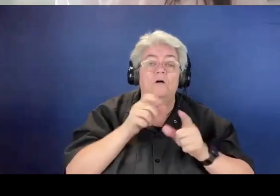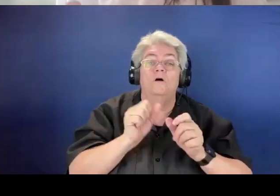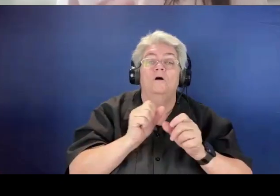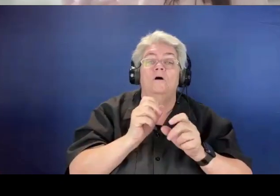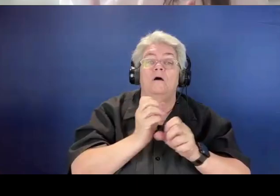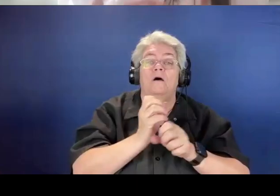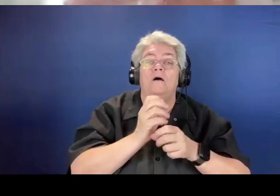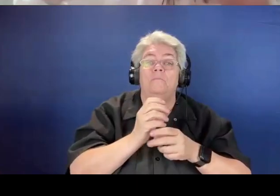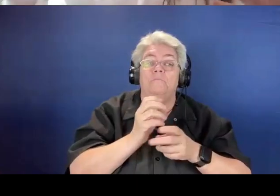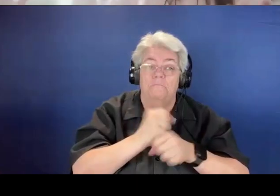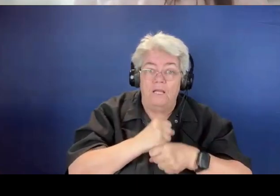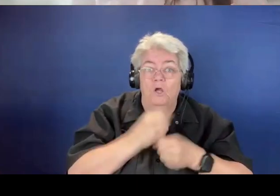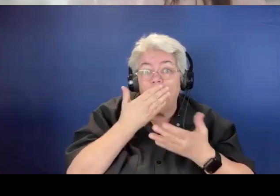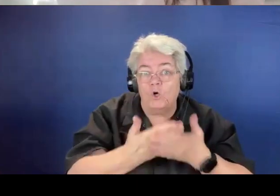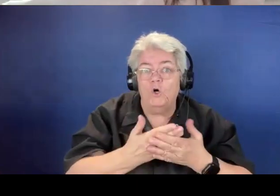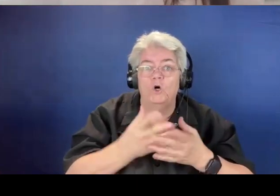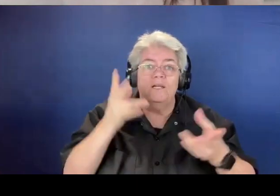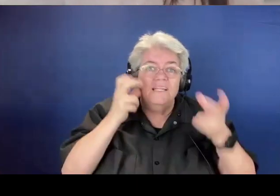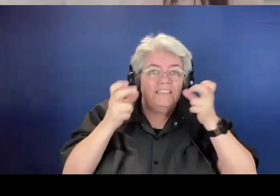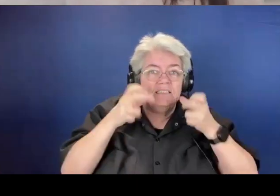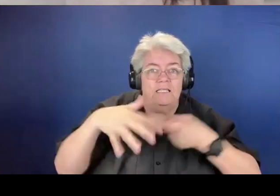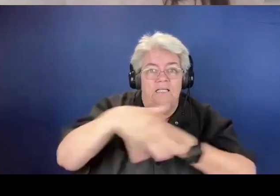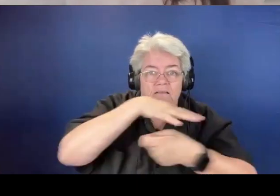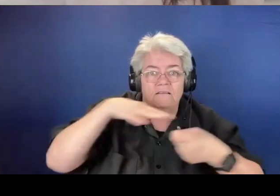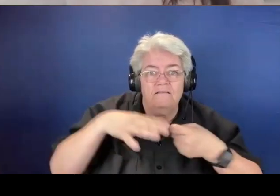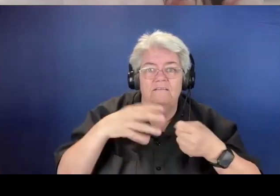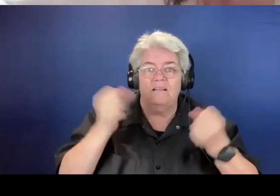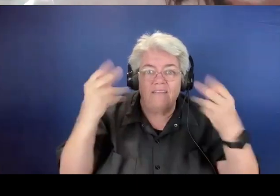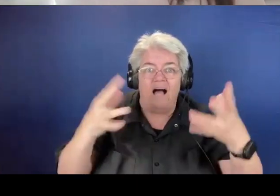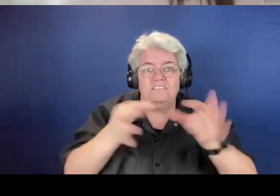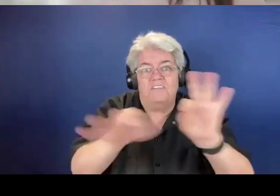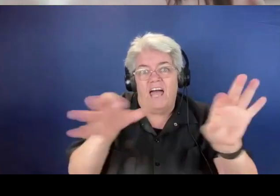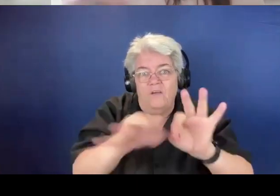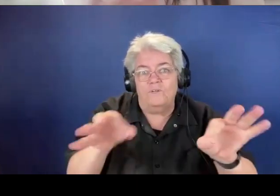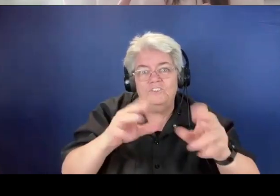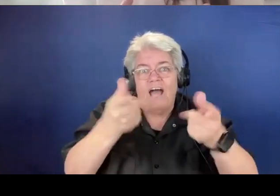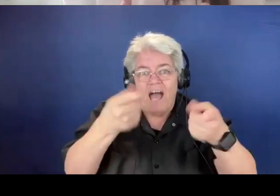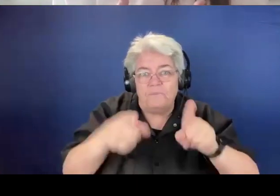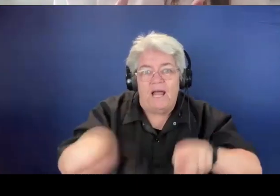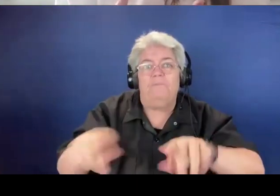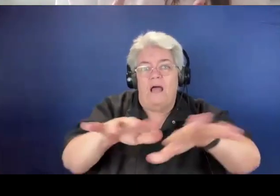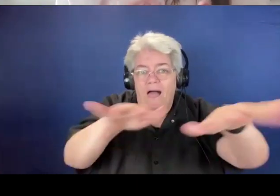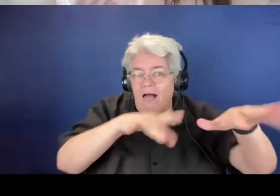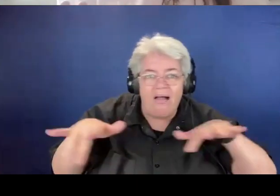Number 3 creating a language rich environment as many of you may be familiar with.